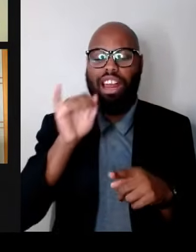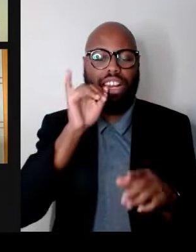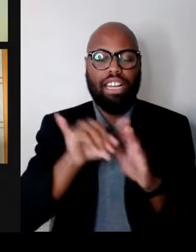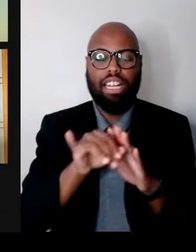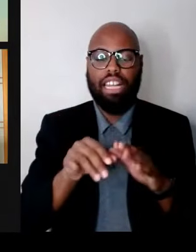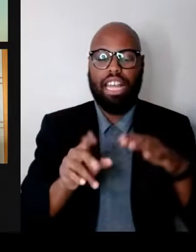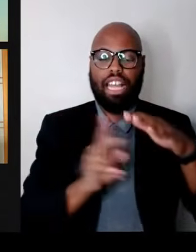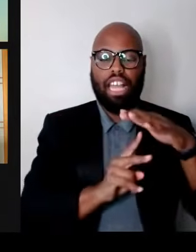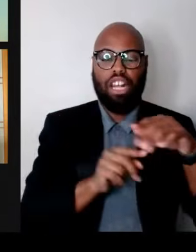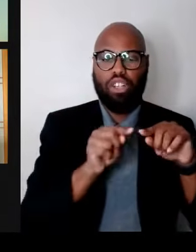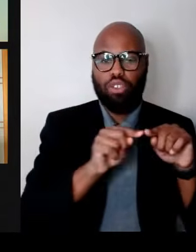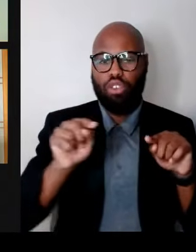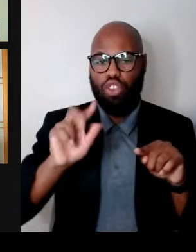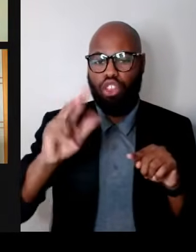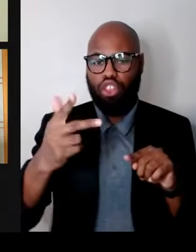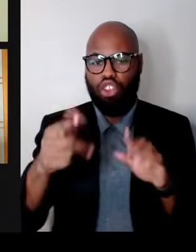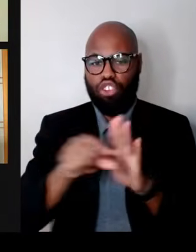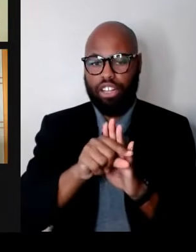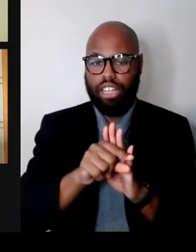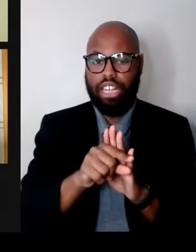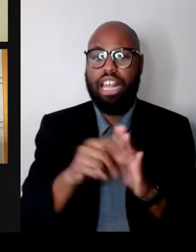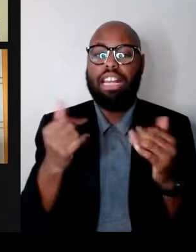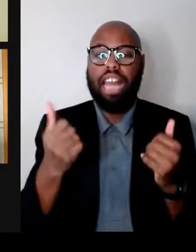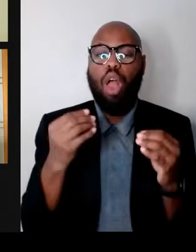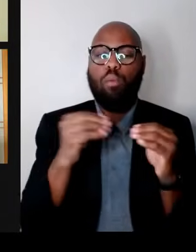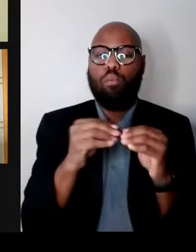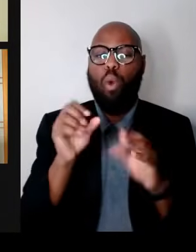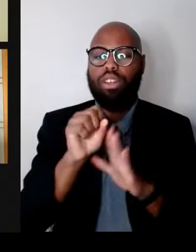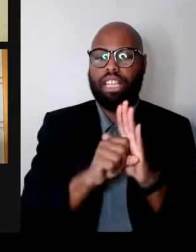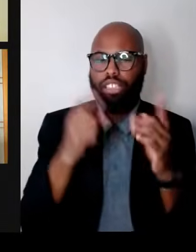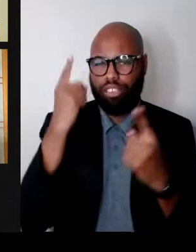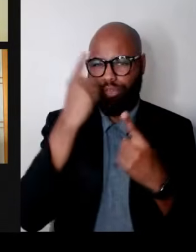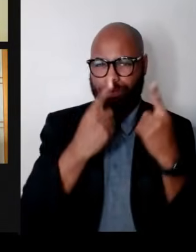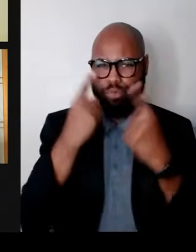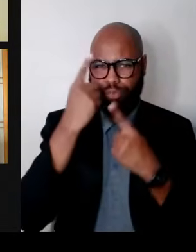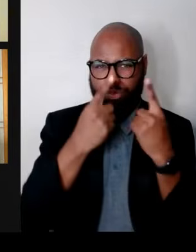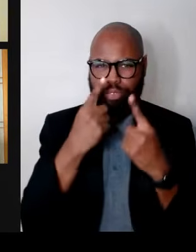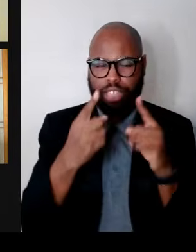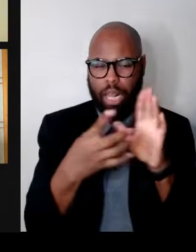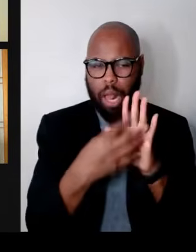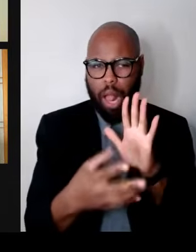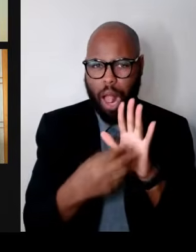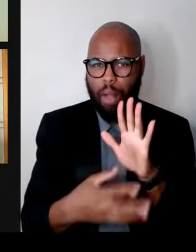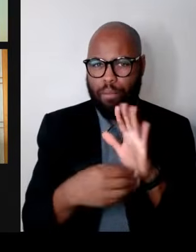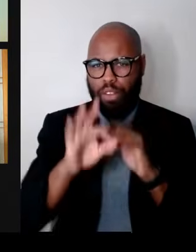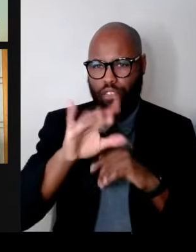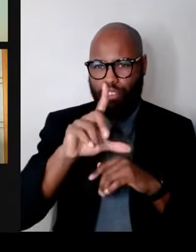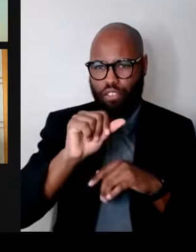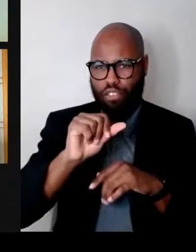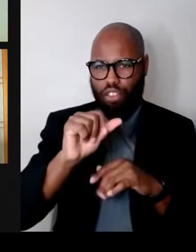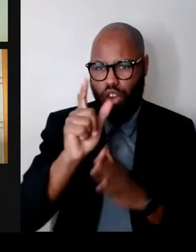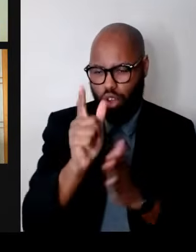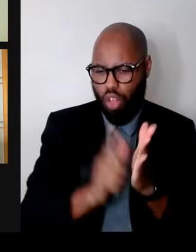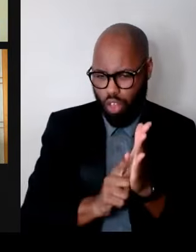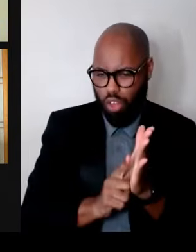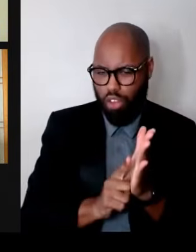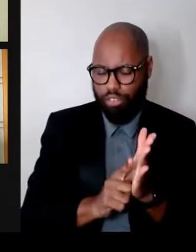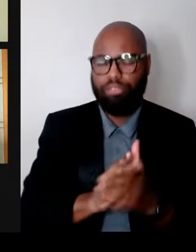And now, a dozen more states are considering legislation that mimics the Florida law and perhaps goes beyond it.